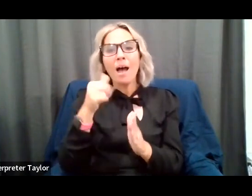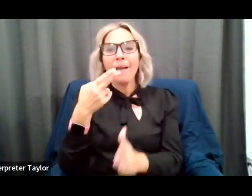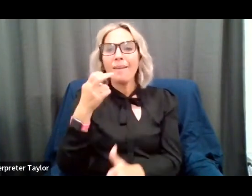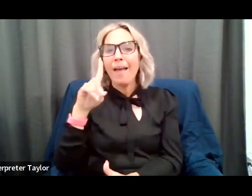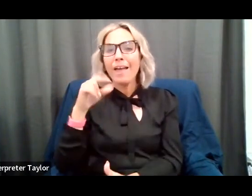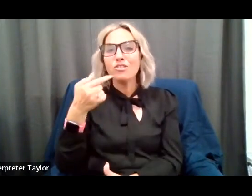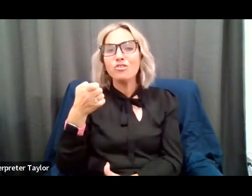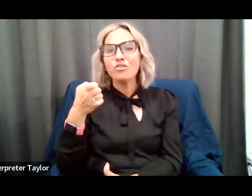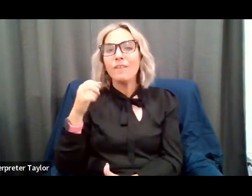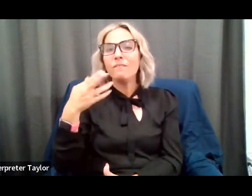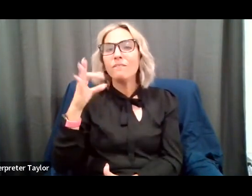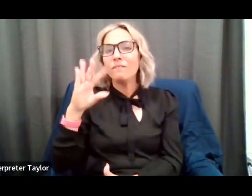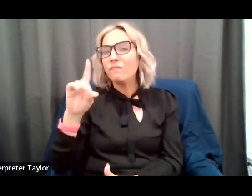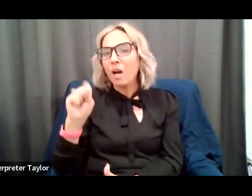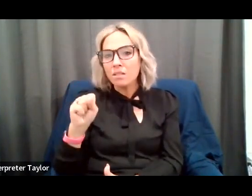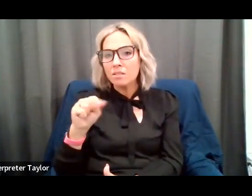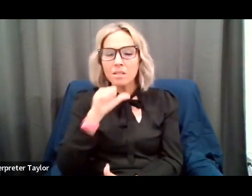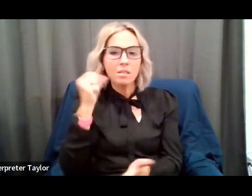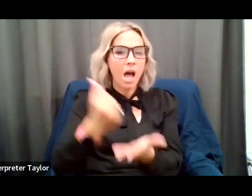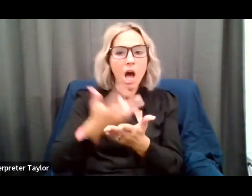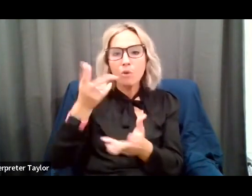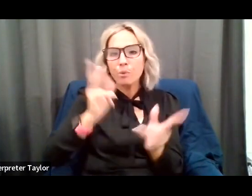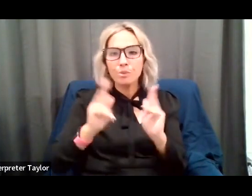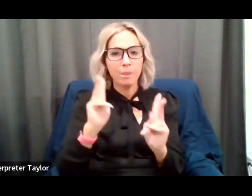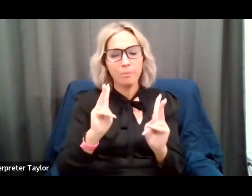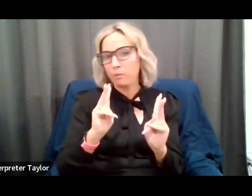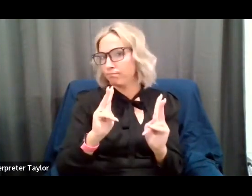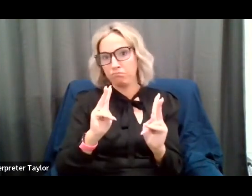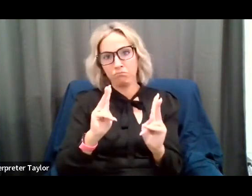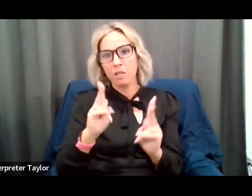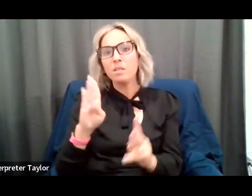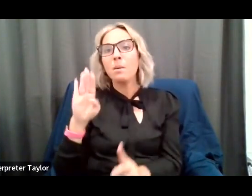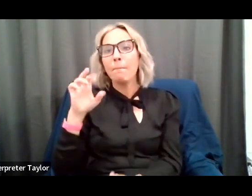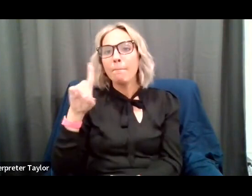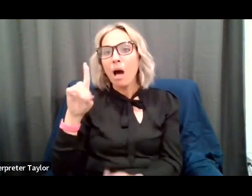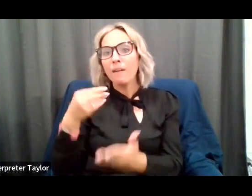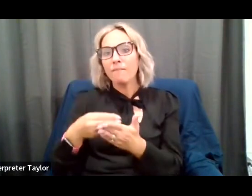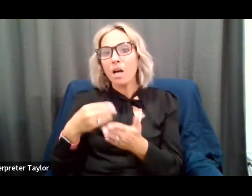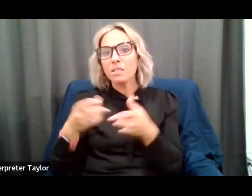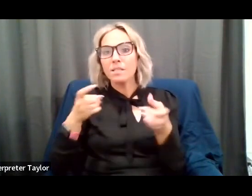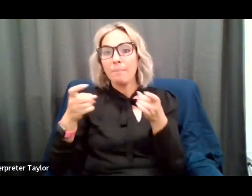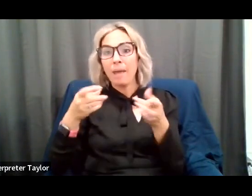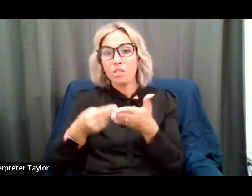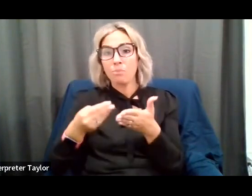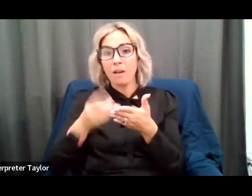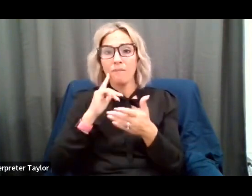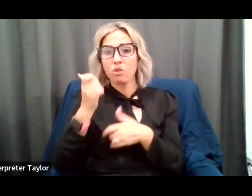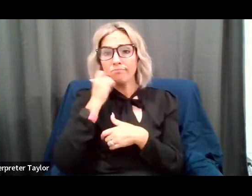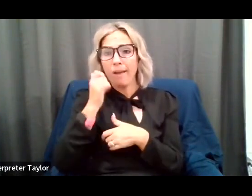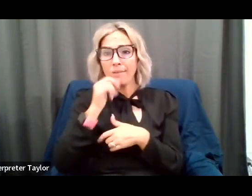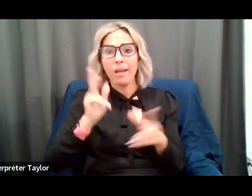It's not wealthy individuals. It's Bond funds that manage money is for everyday citizens that manage